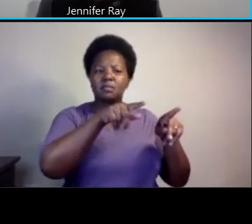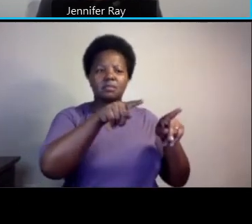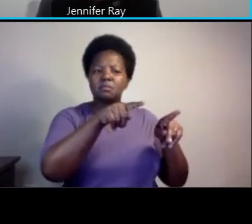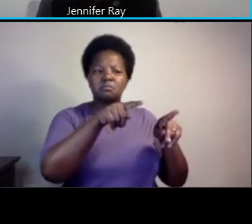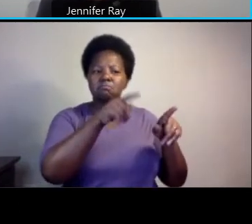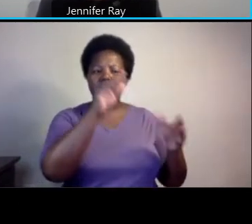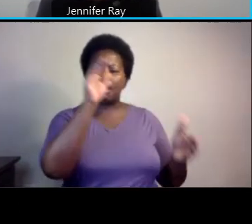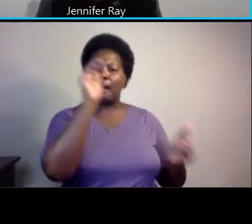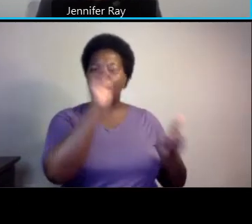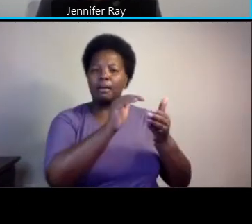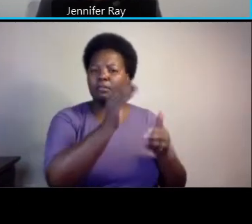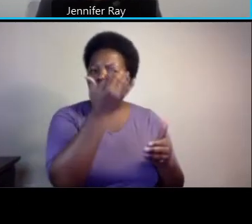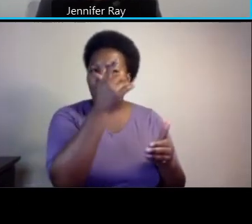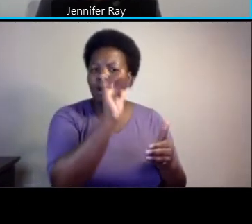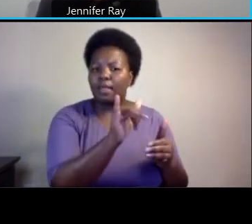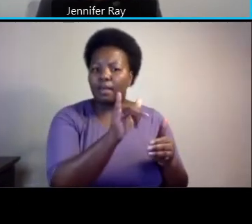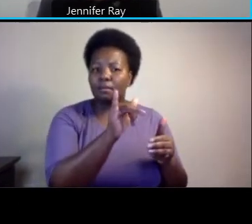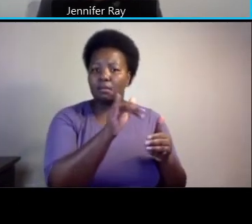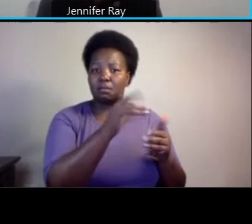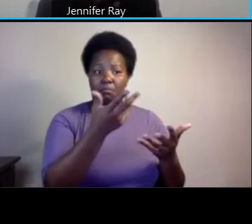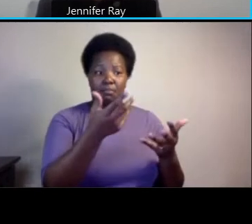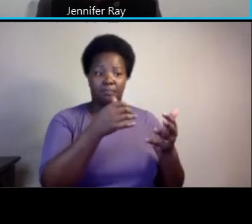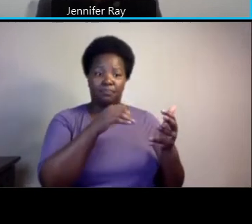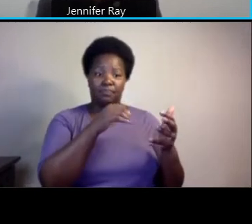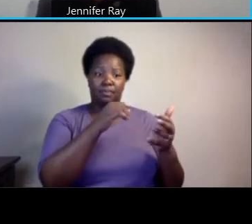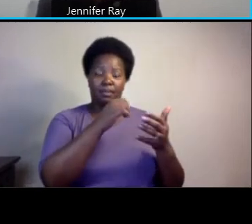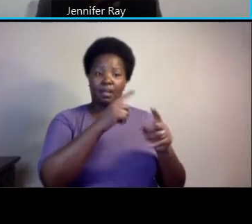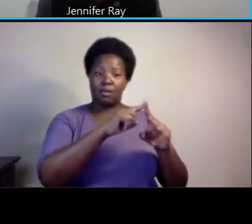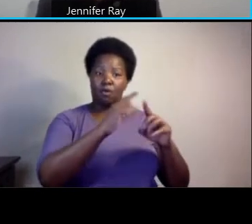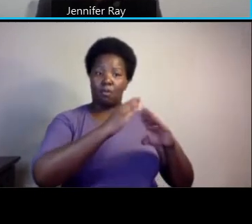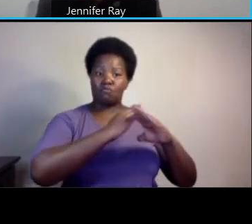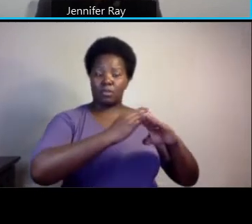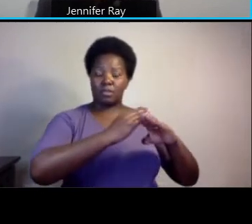in addition the protected bike lanes connect better than a cycle track